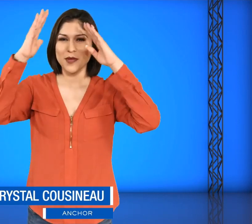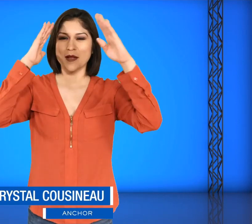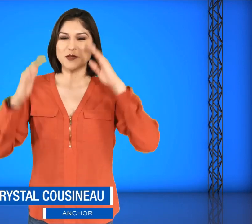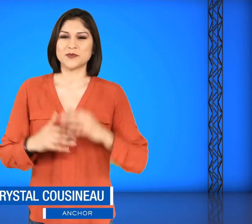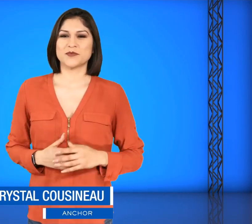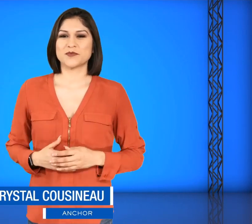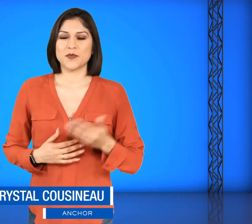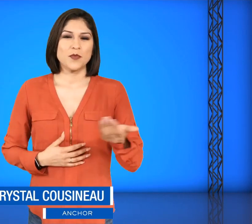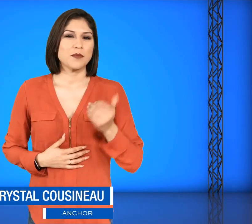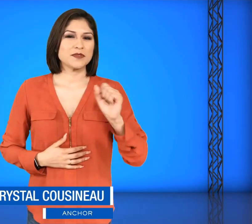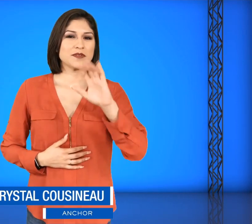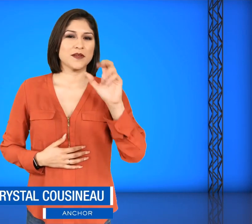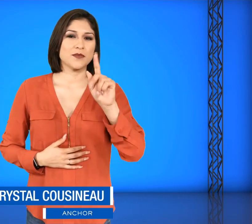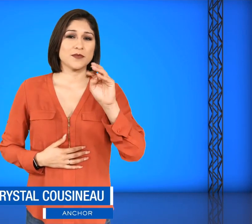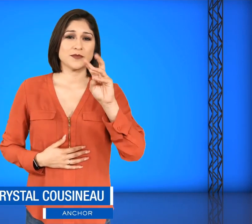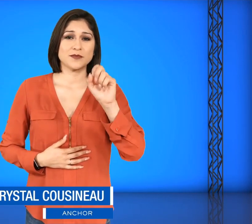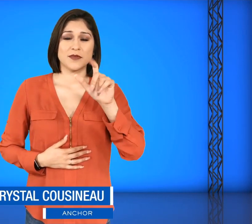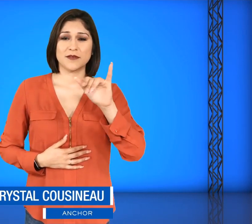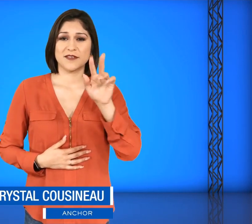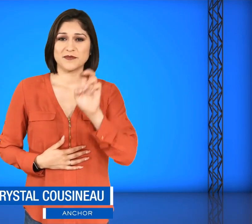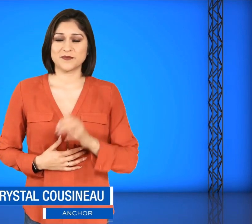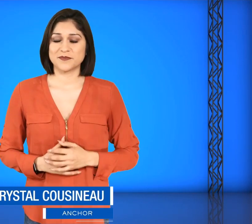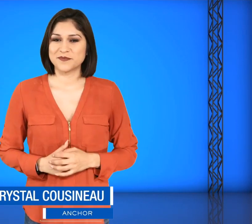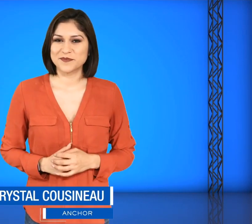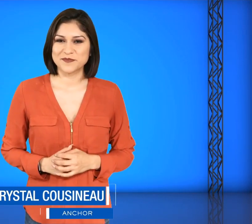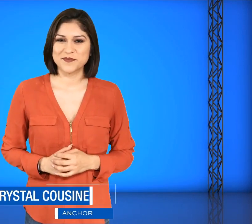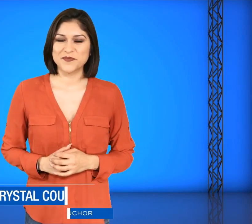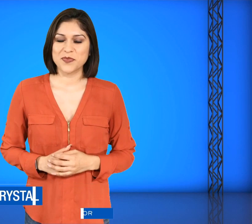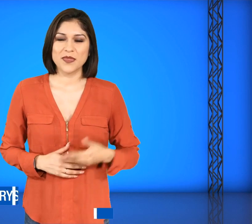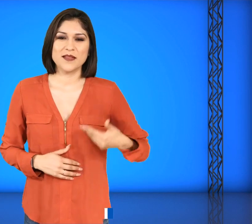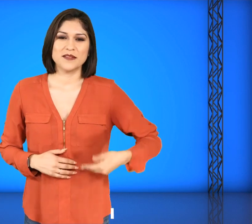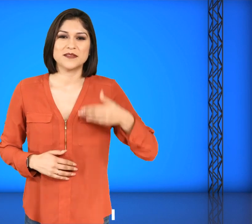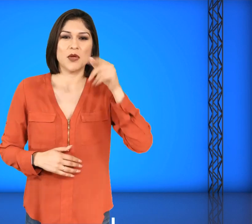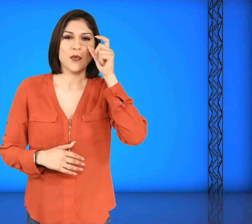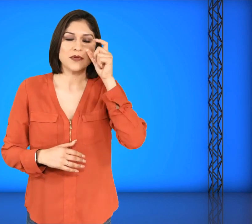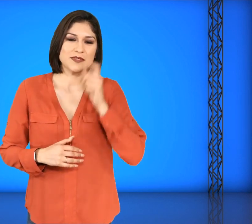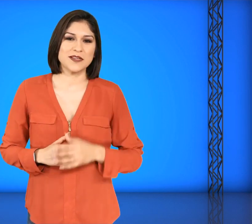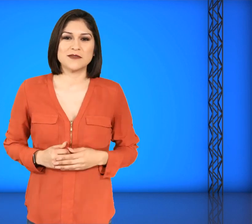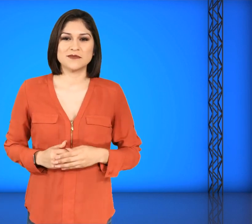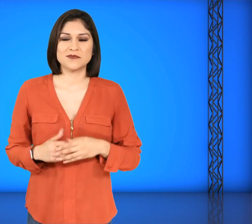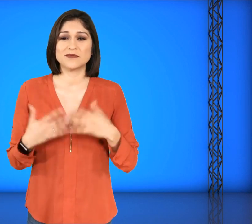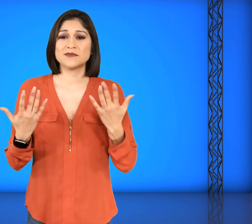Hello everyone. Welcome to Sign1News Live. I'm Crystal Cousineau.